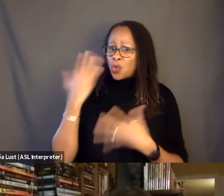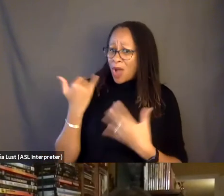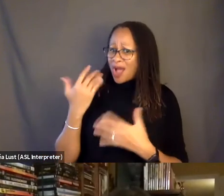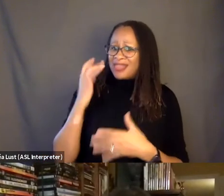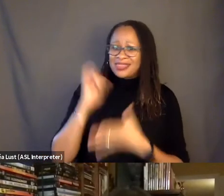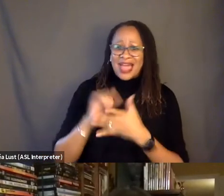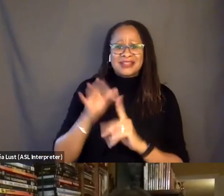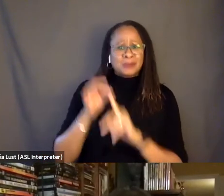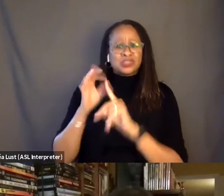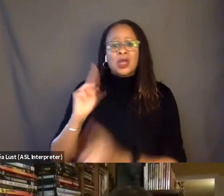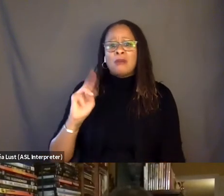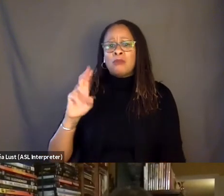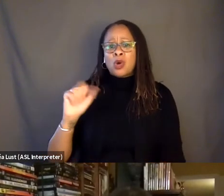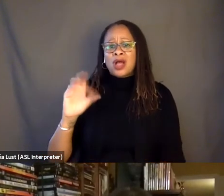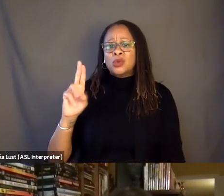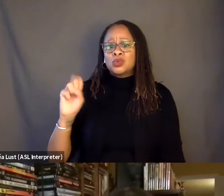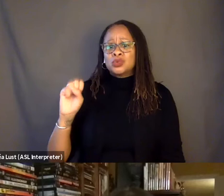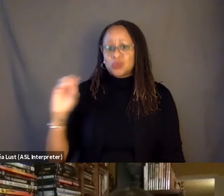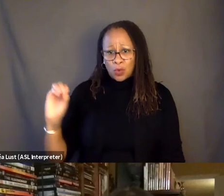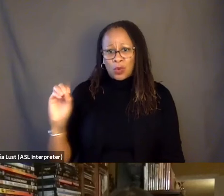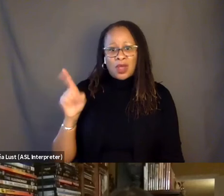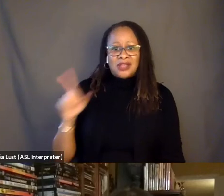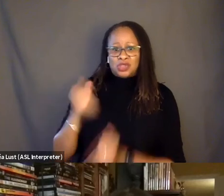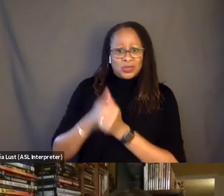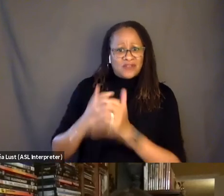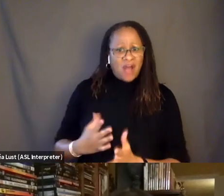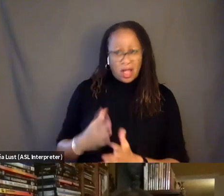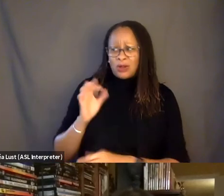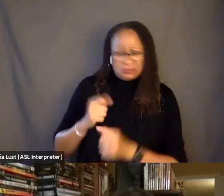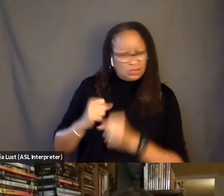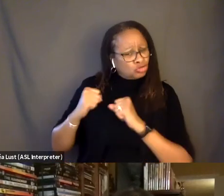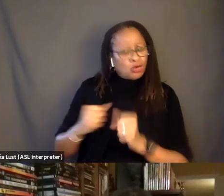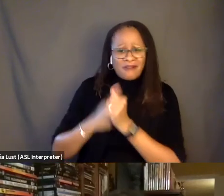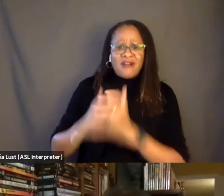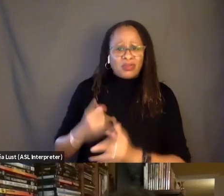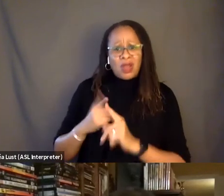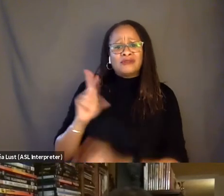She was a real follower of President Duterte, there had to be a reason, right? And turns out there was,